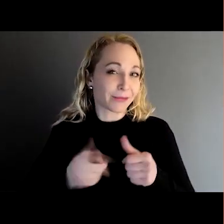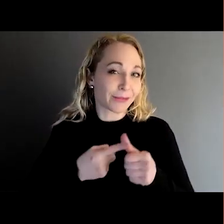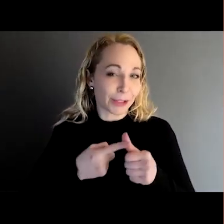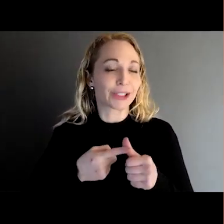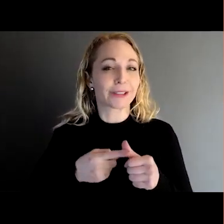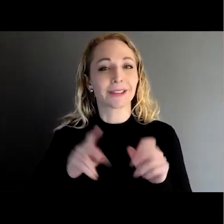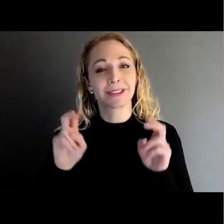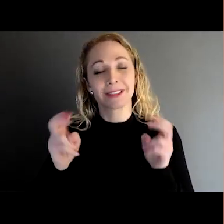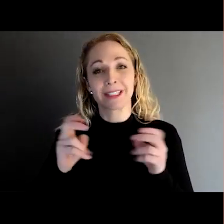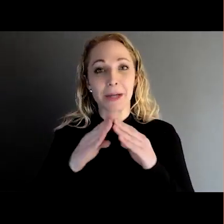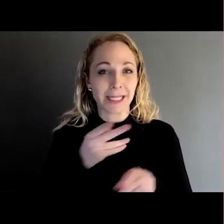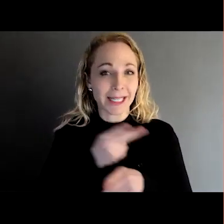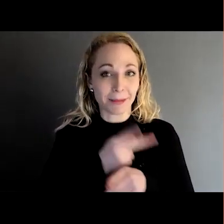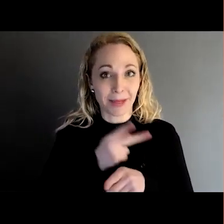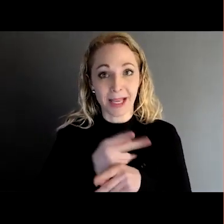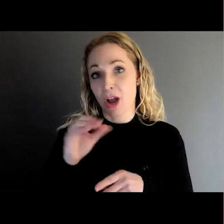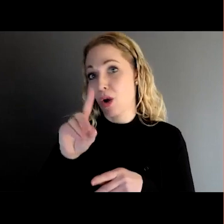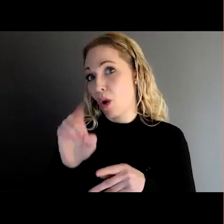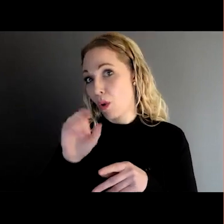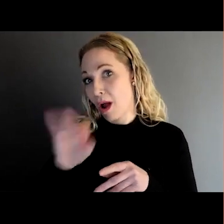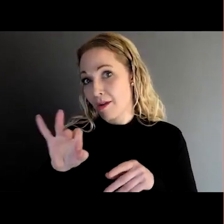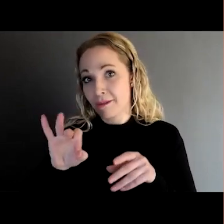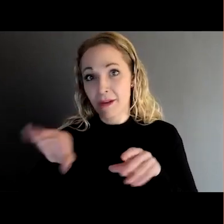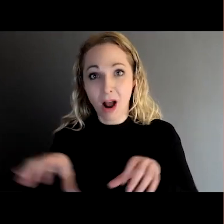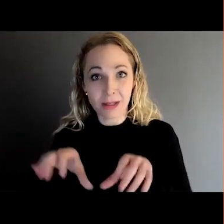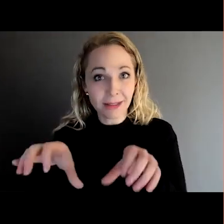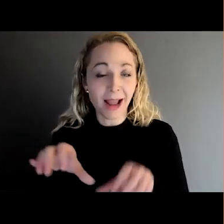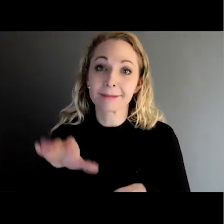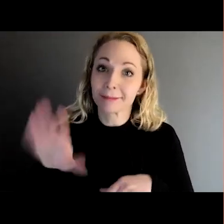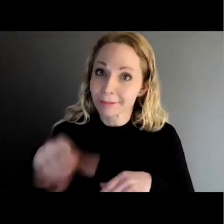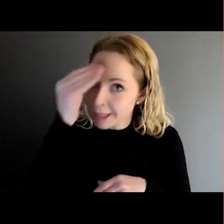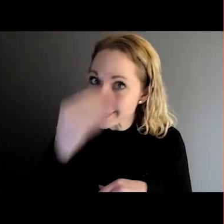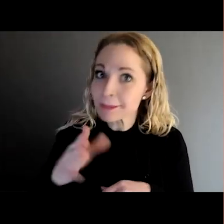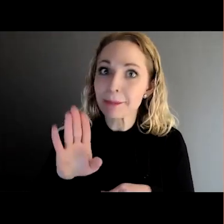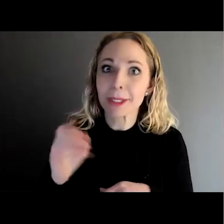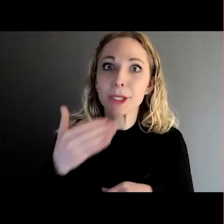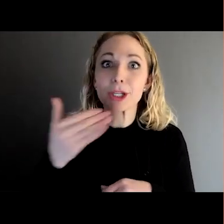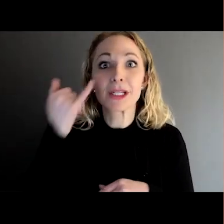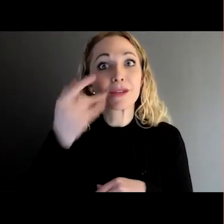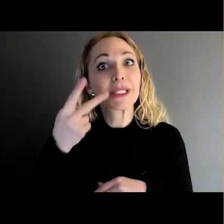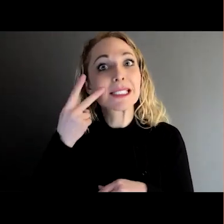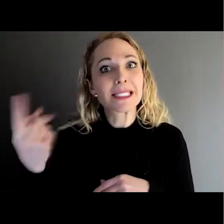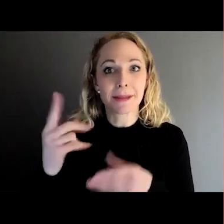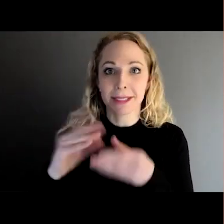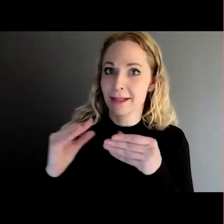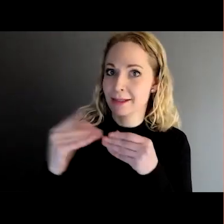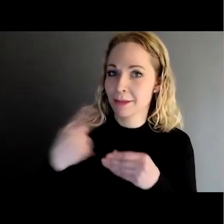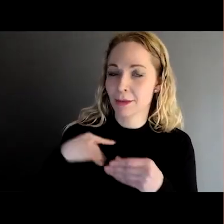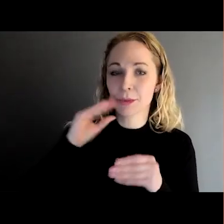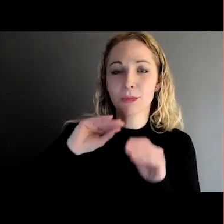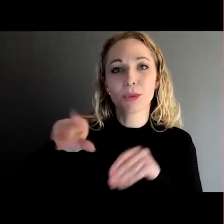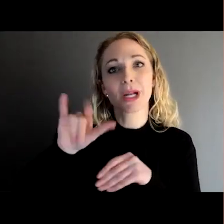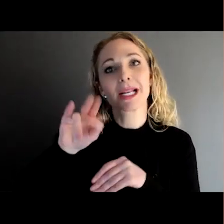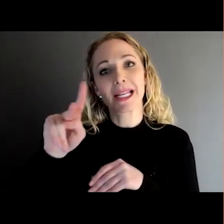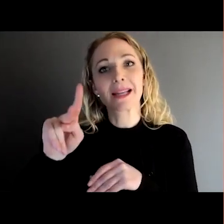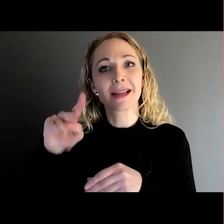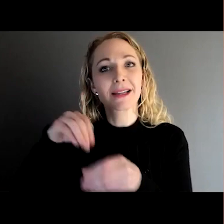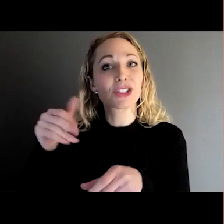IF YOU SEE SOMETHING, SAY SOMETHING, WE WILL BE PUTTING A LINK IN THE CHAT, SO YOU CAN REPORT ANYTHING THAT YOU SEE.